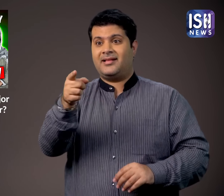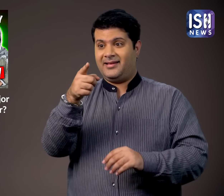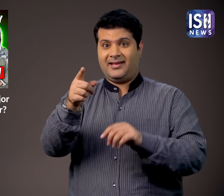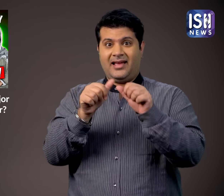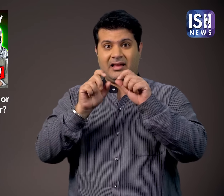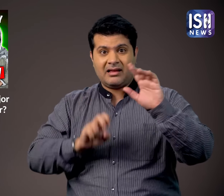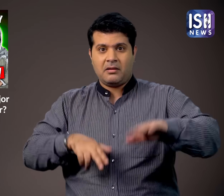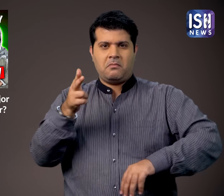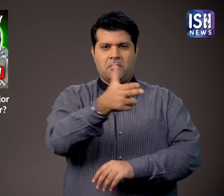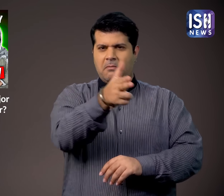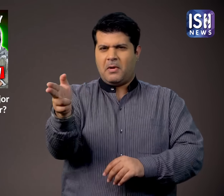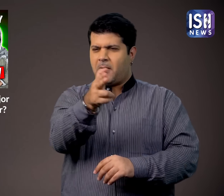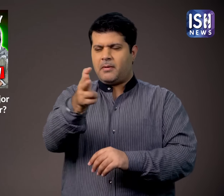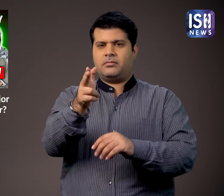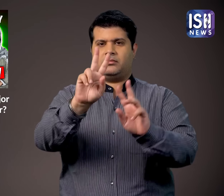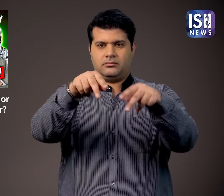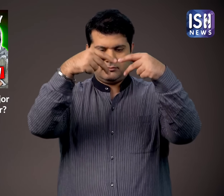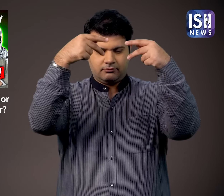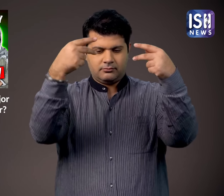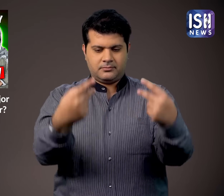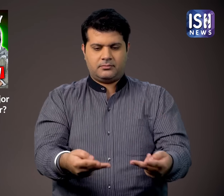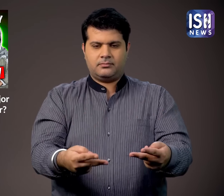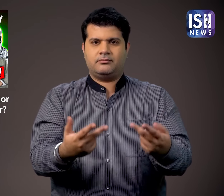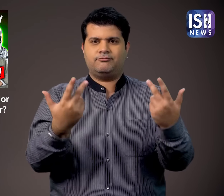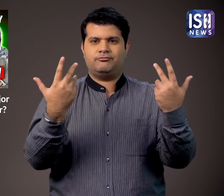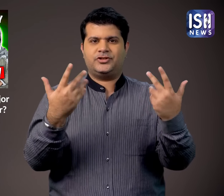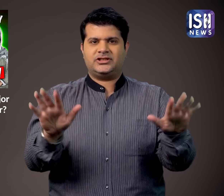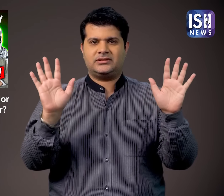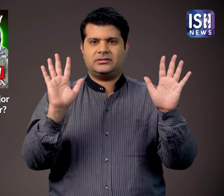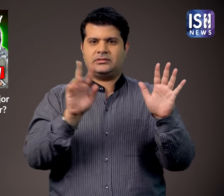Before Sabzar could react, he shot him as well.